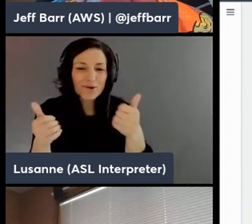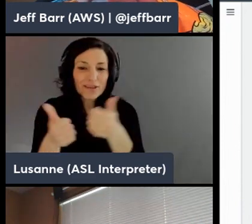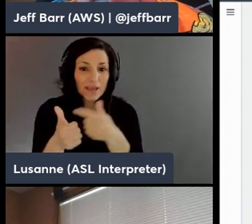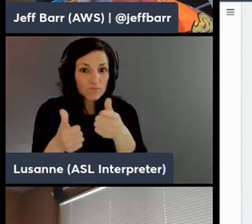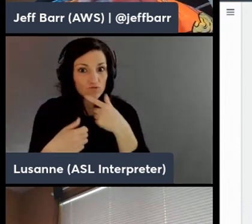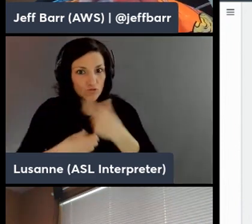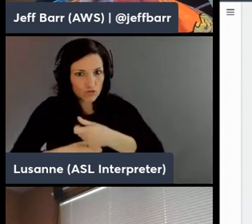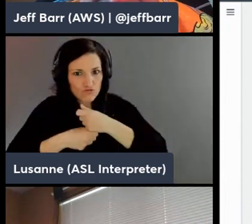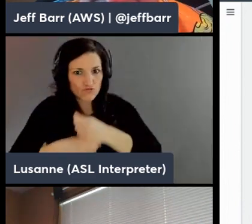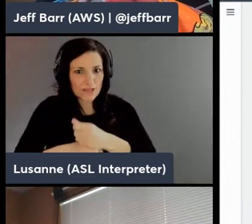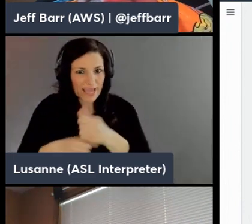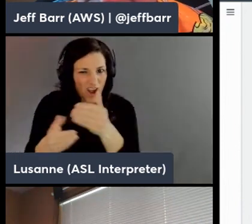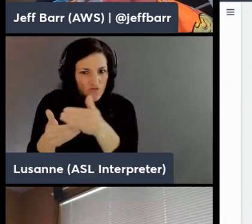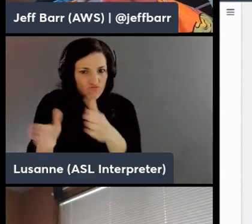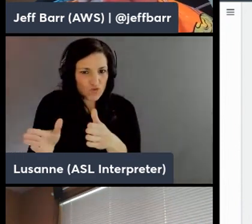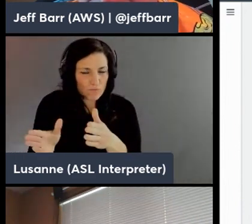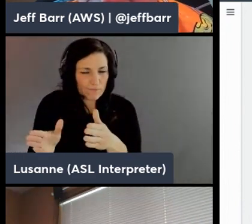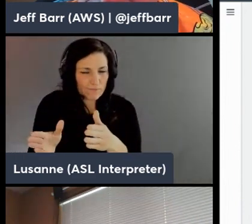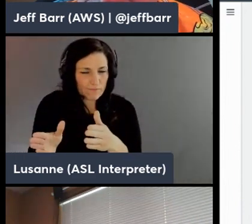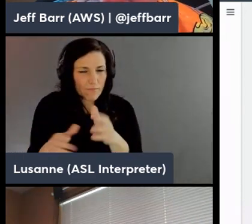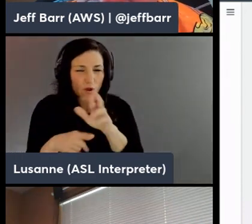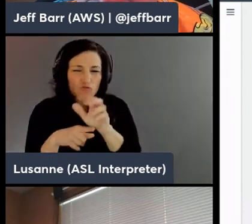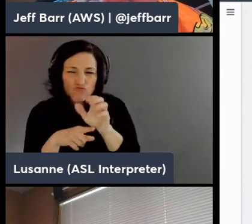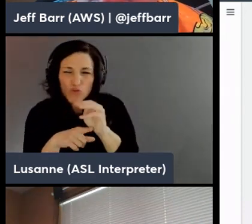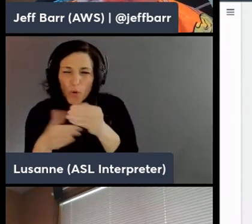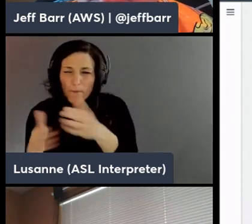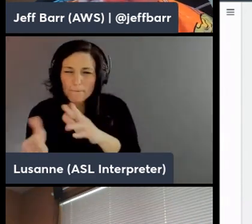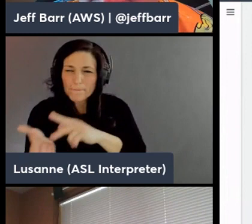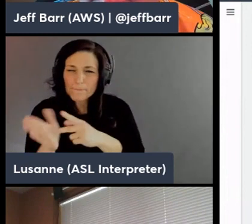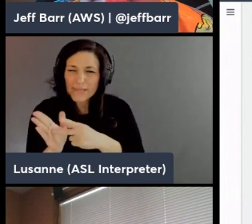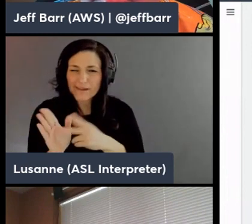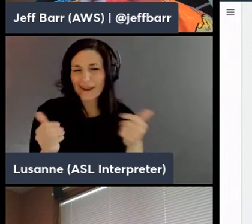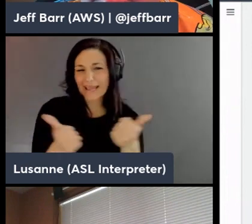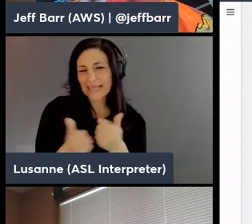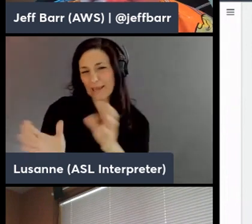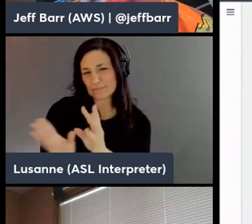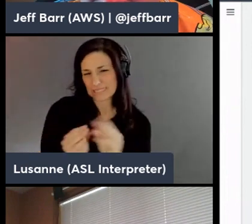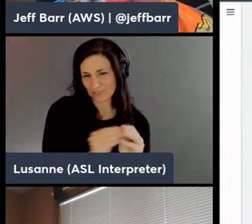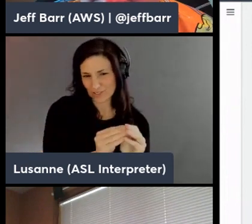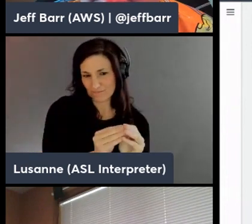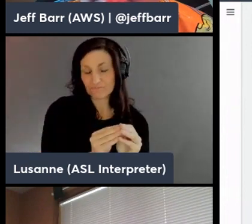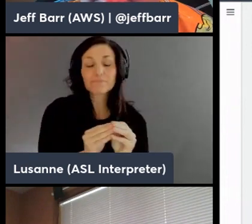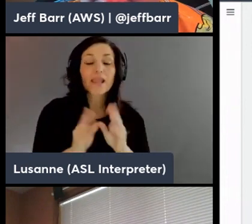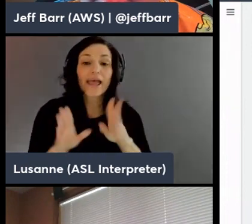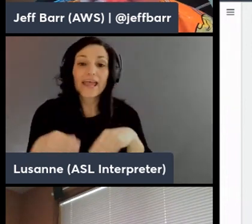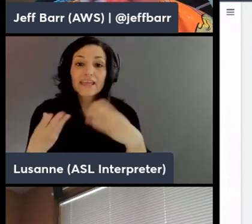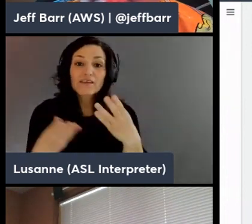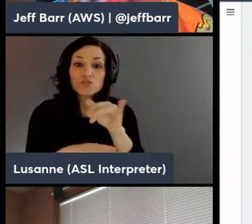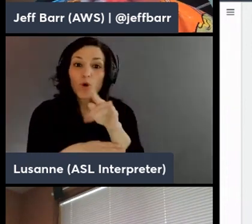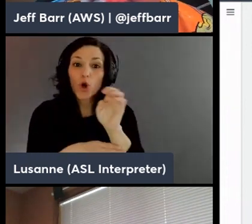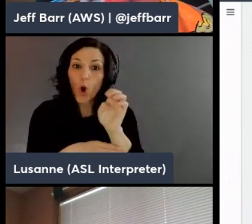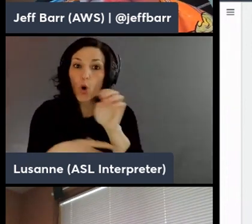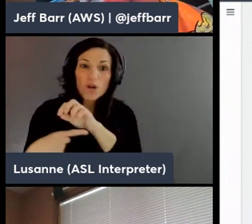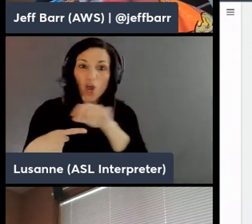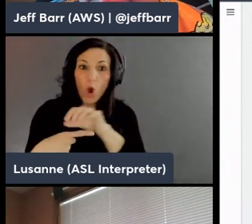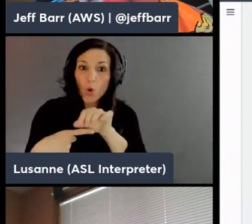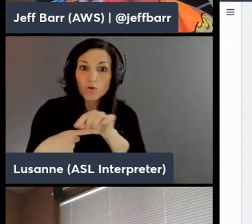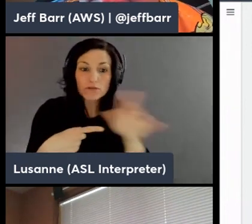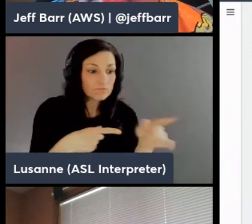is like a game session in this case. It gives you a code. You give that code to your friend. Your friend enters the same code,